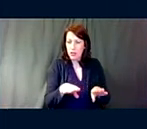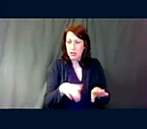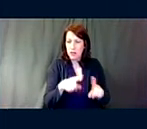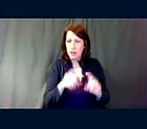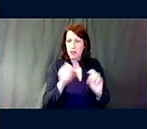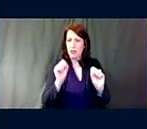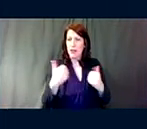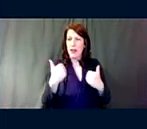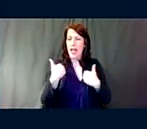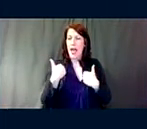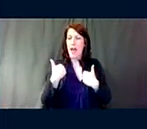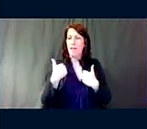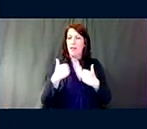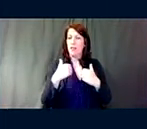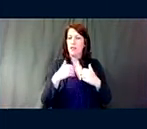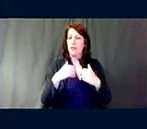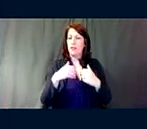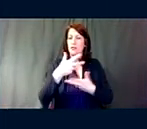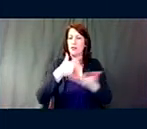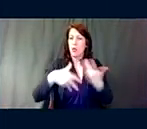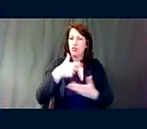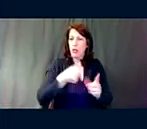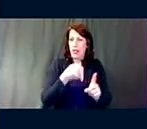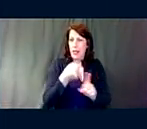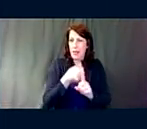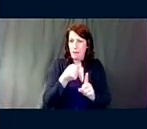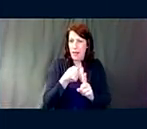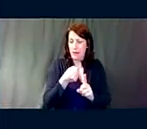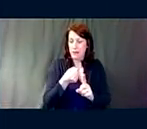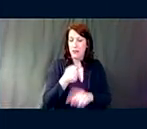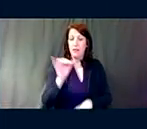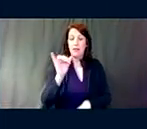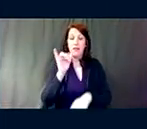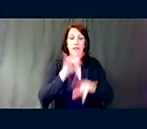SORT OF BEHAVIORS THAT COULD